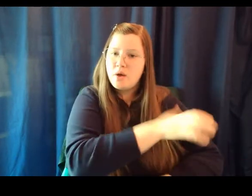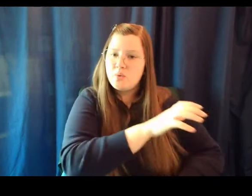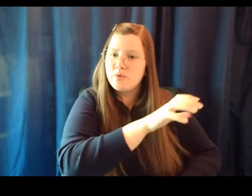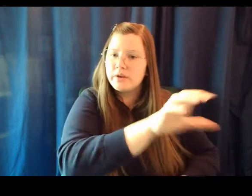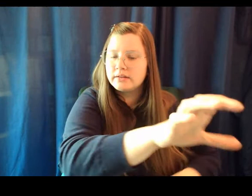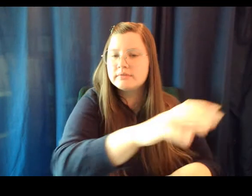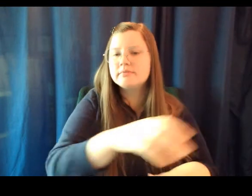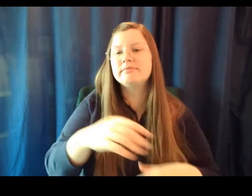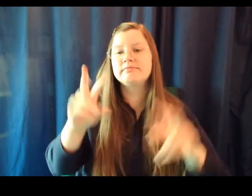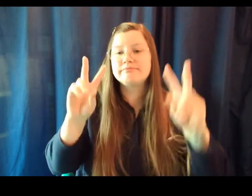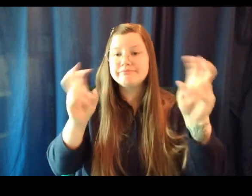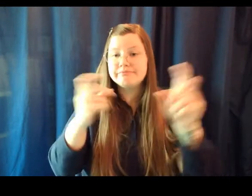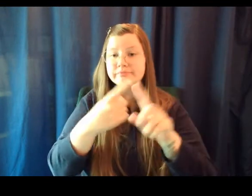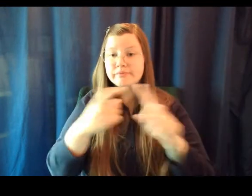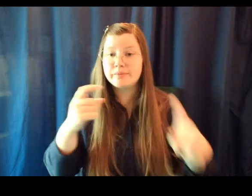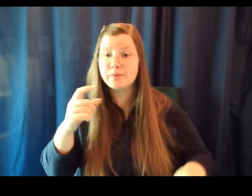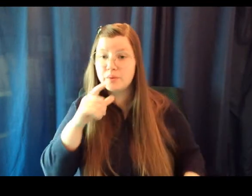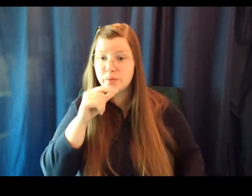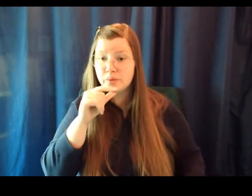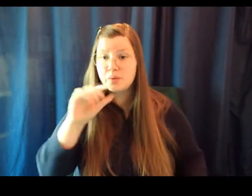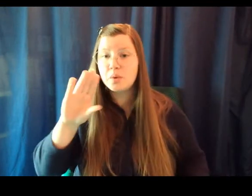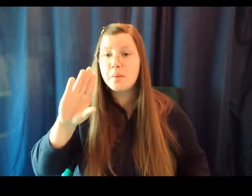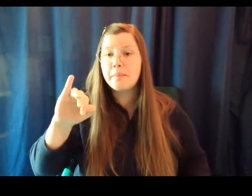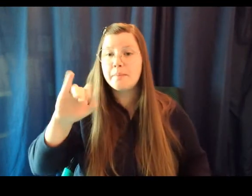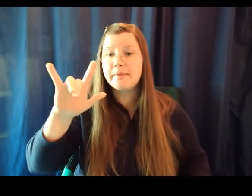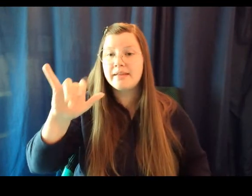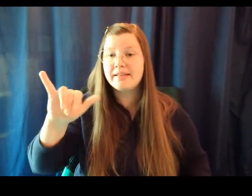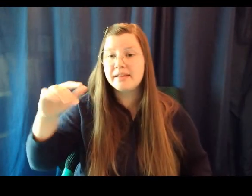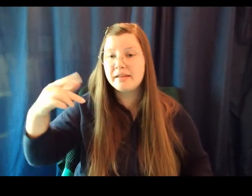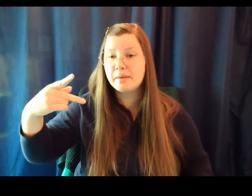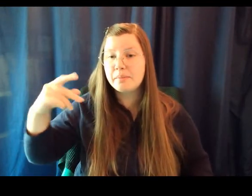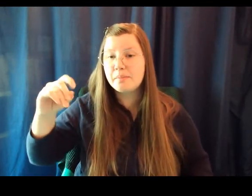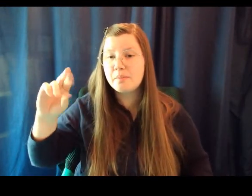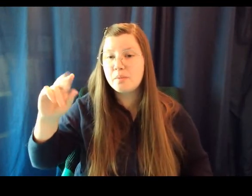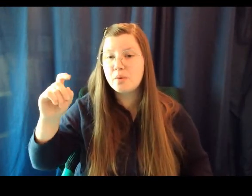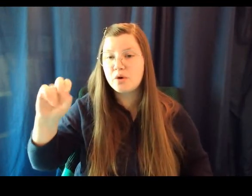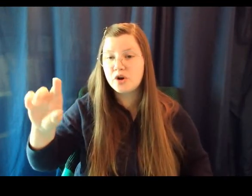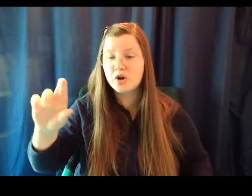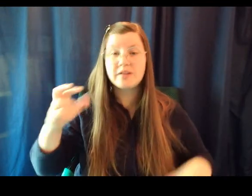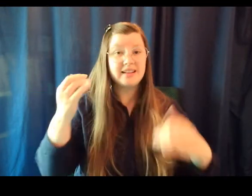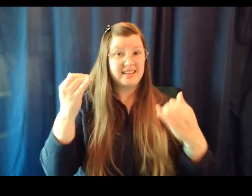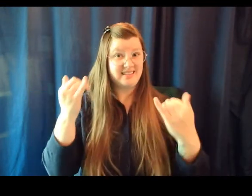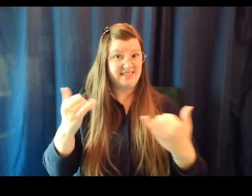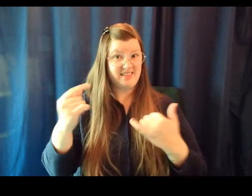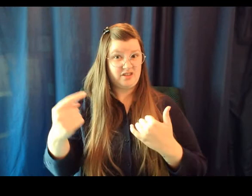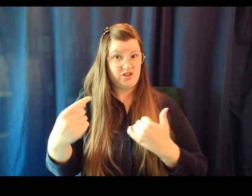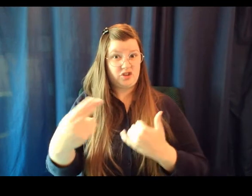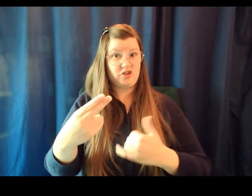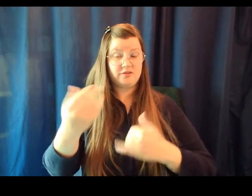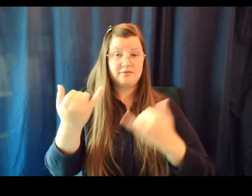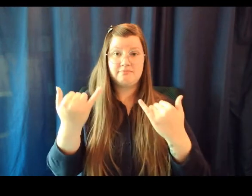This Thursday at 2:00 will be the last Rainbow Warriors meeting of the year.